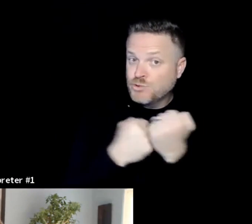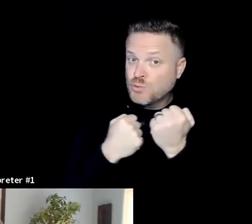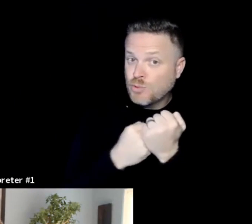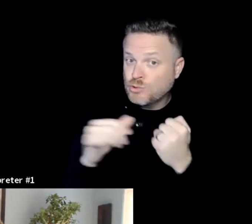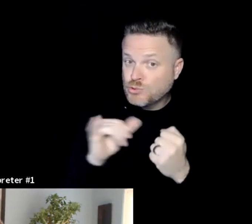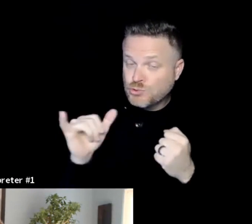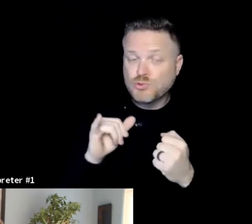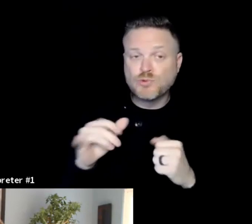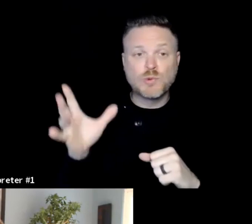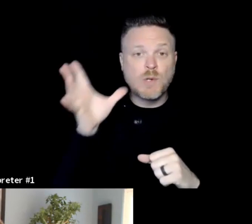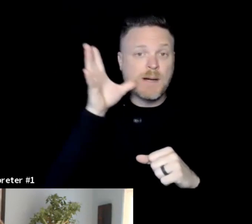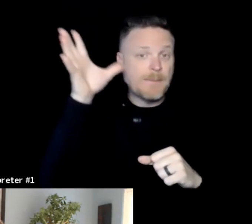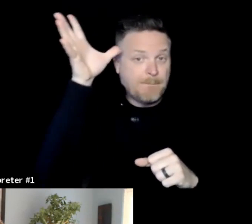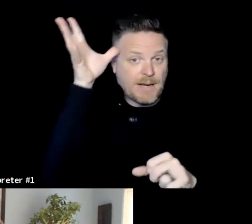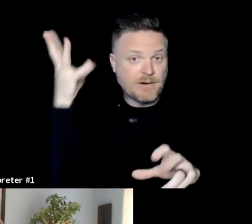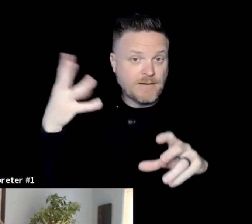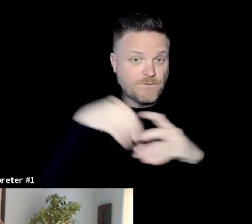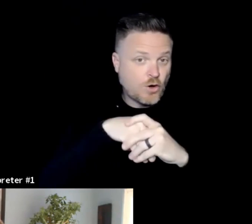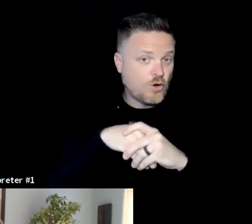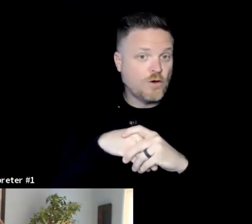parent involvement in what they can do at home.